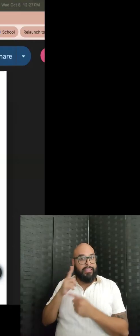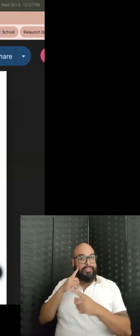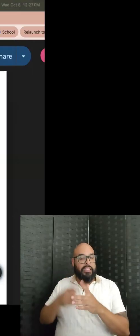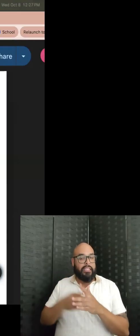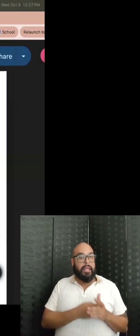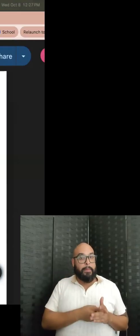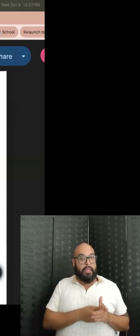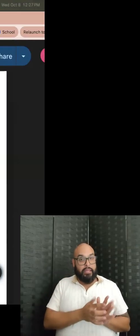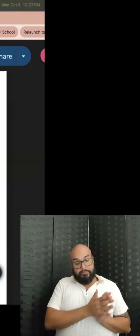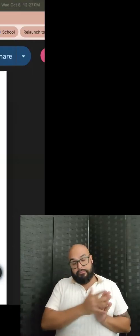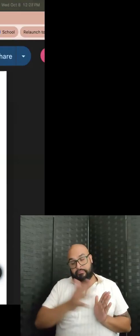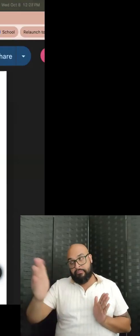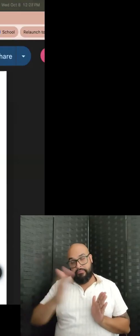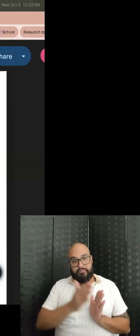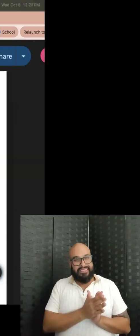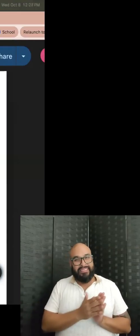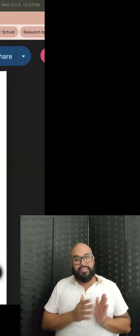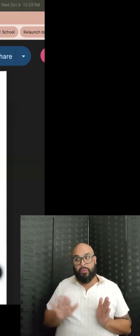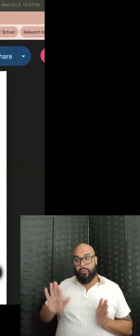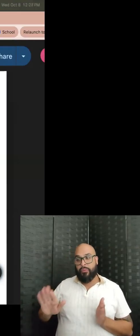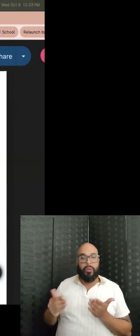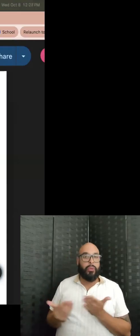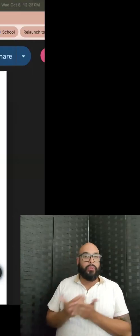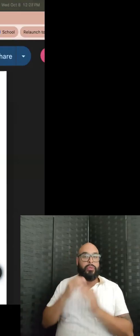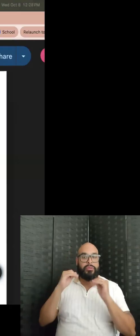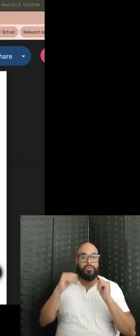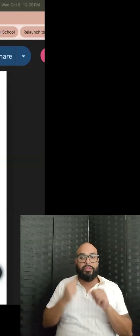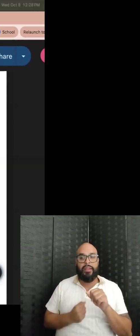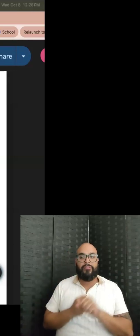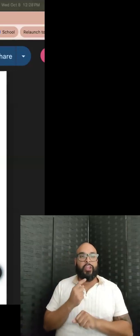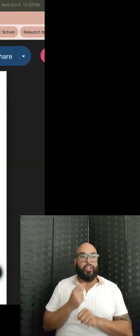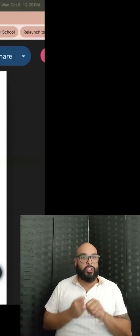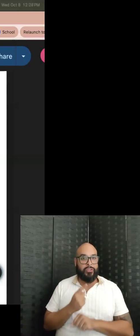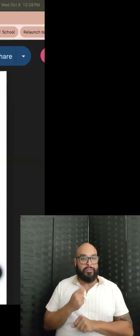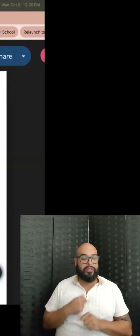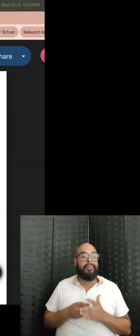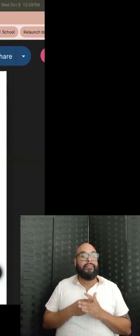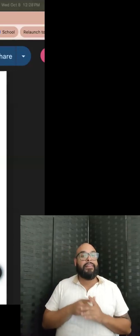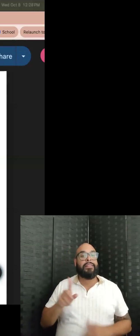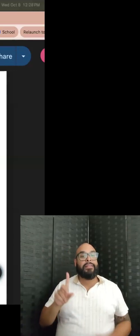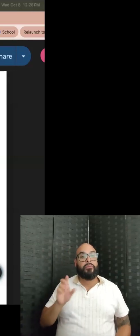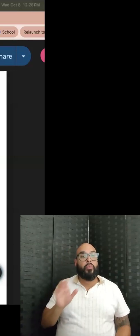new teachers every year. I started with this document with explaining the eye condition and what that means.